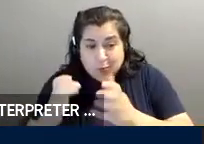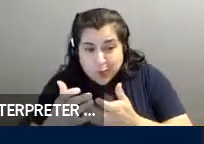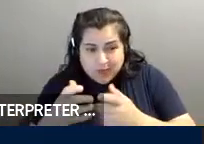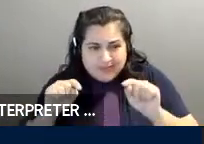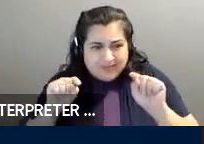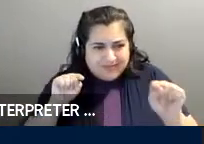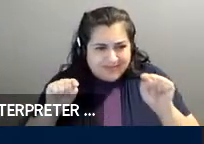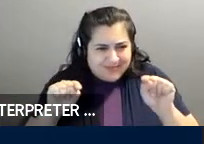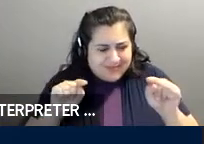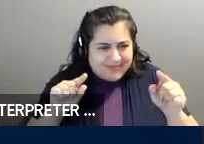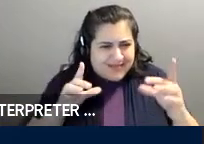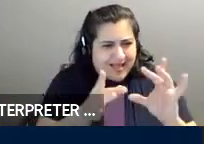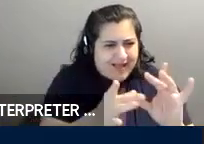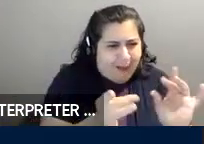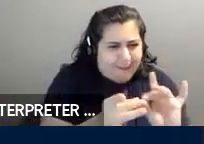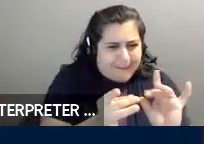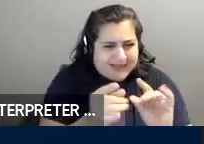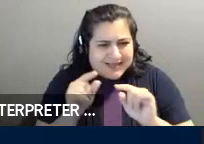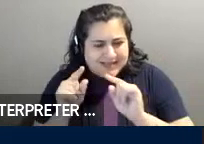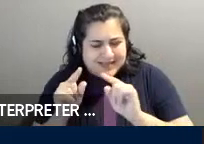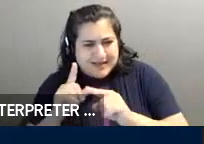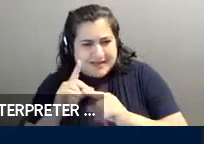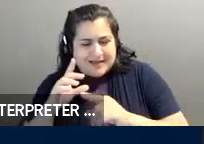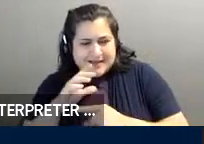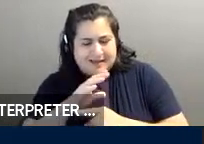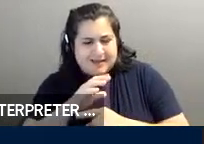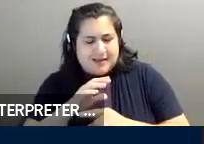on what that low height should be.